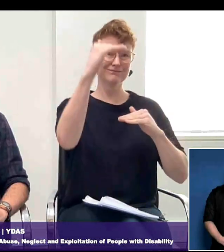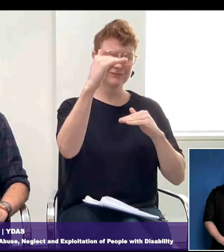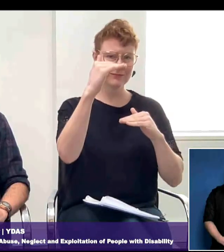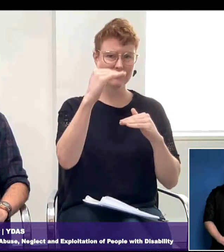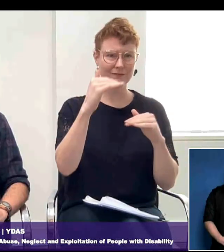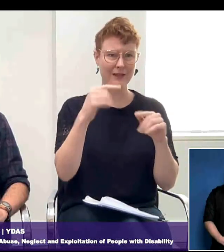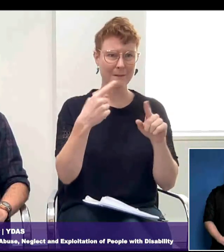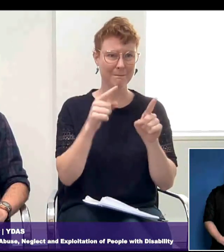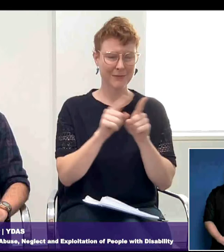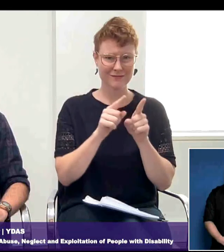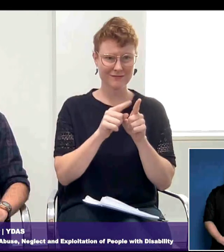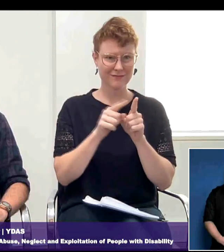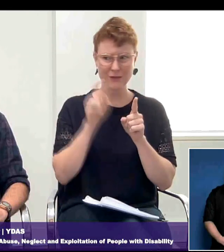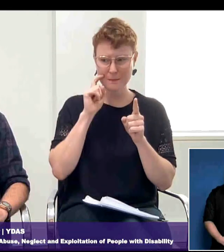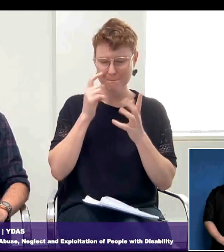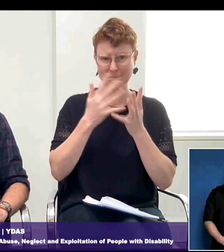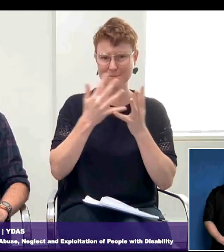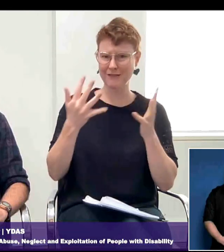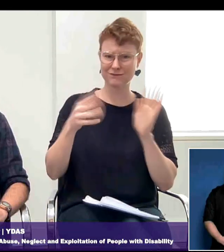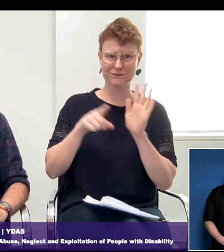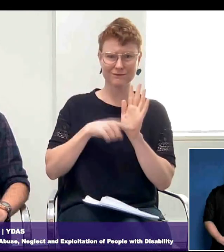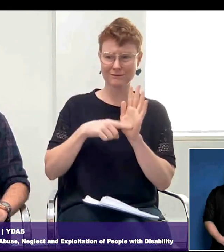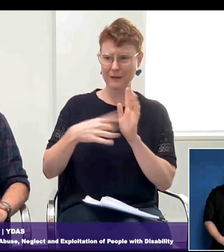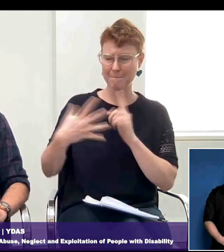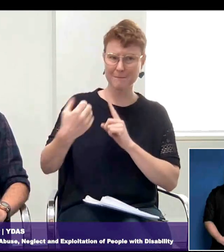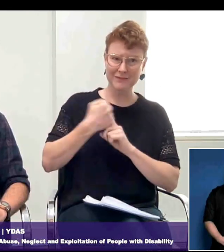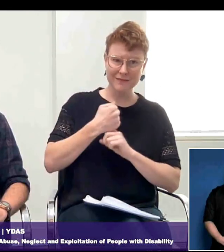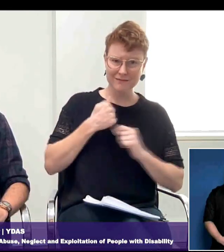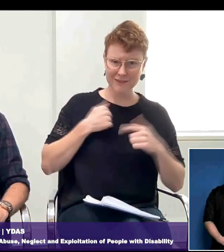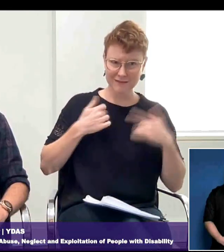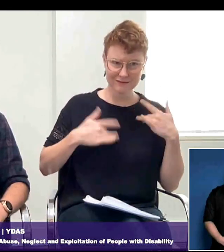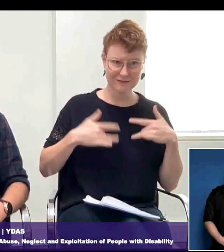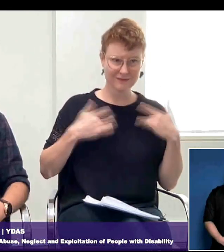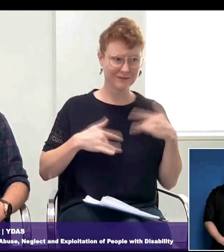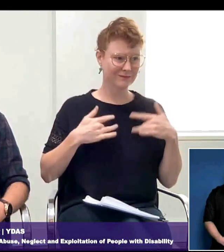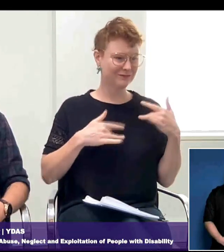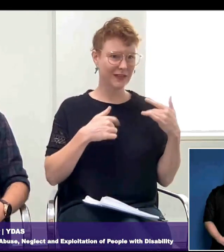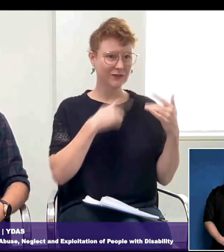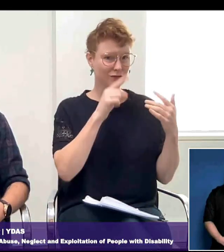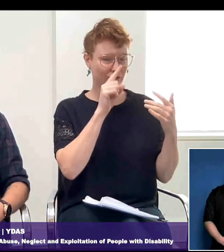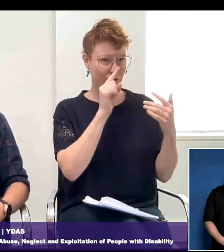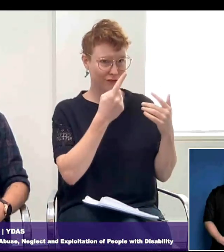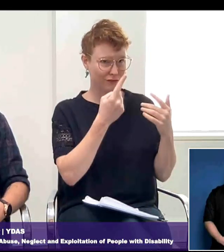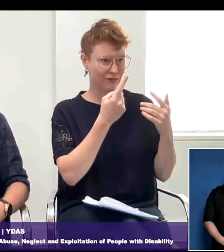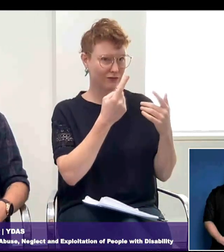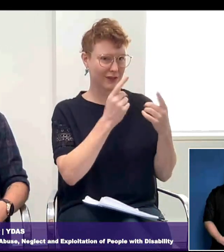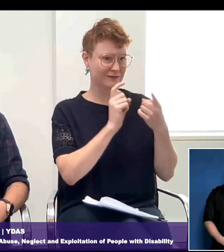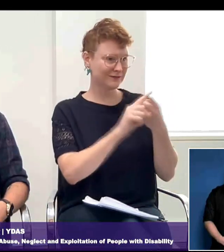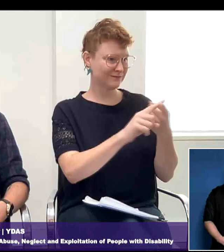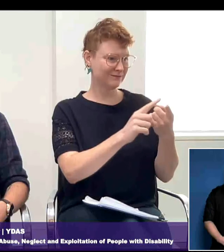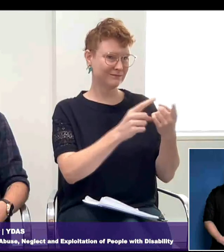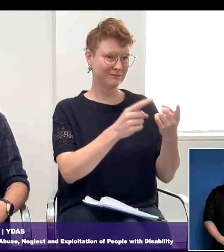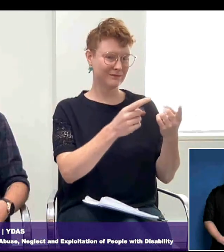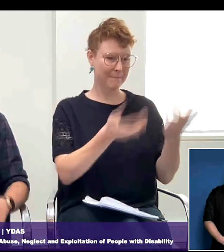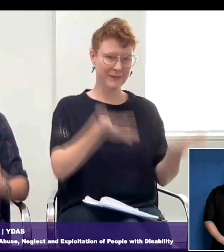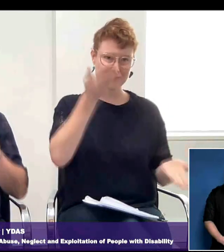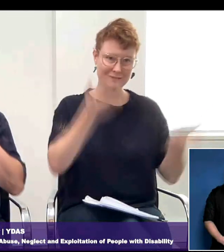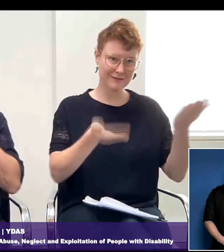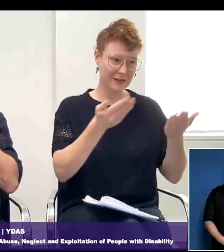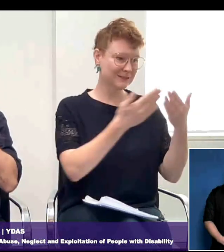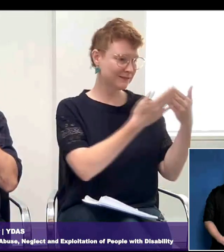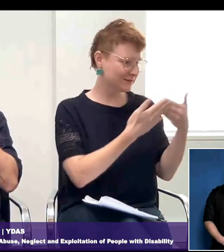It was highly impractical, and it would have a vastly negative impact on my life, meaning